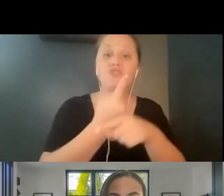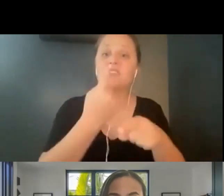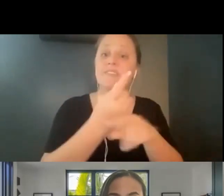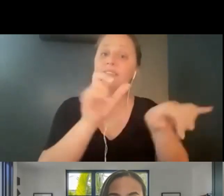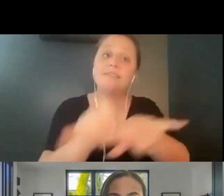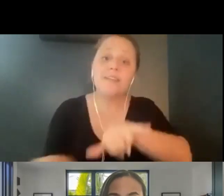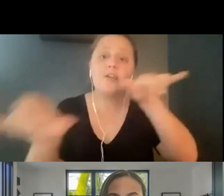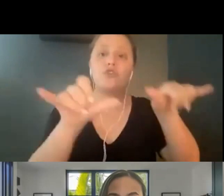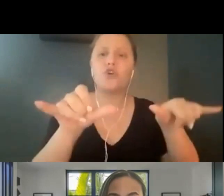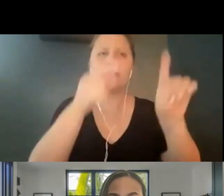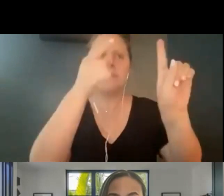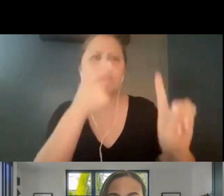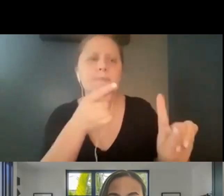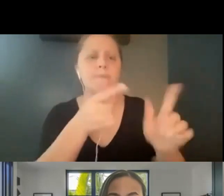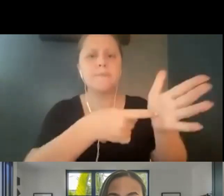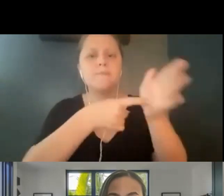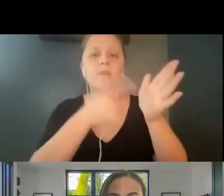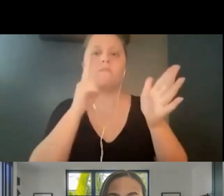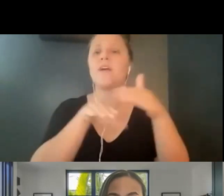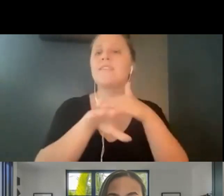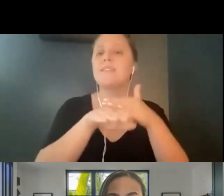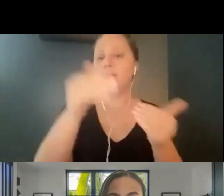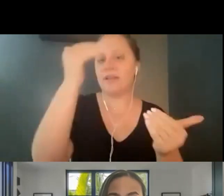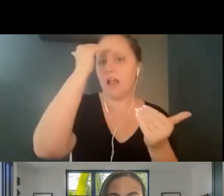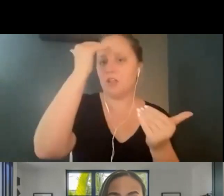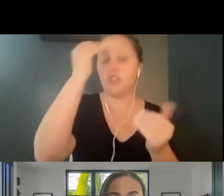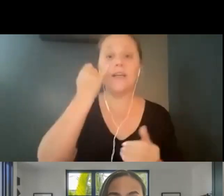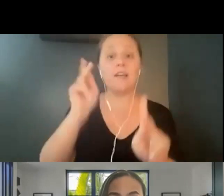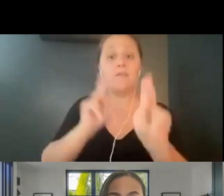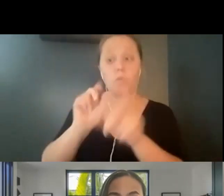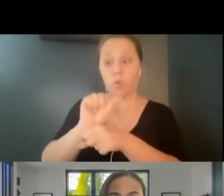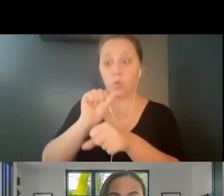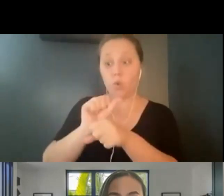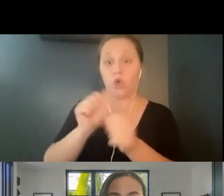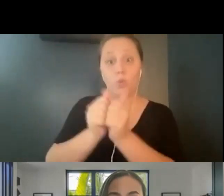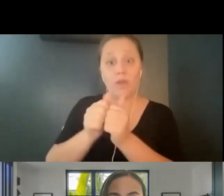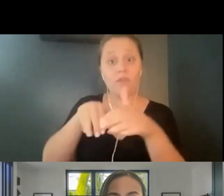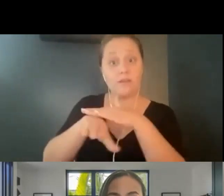accessibility knowledge for people who work in accessibility and disability rights.